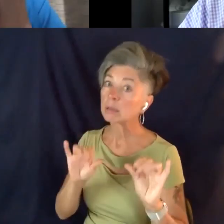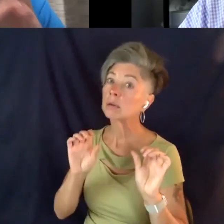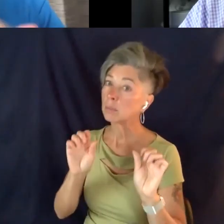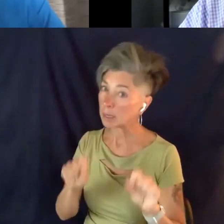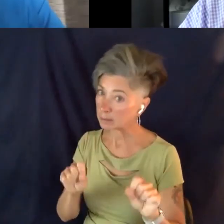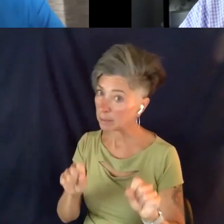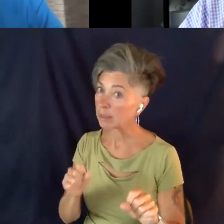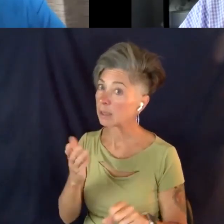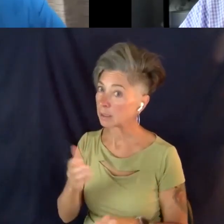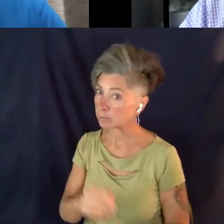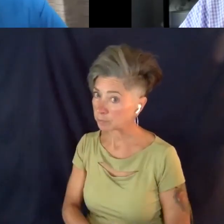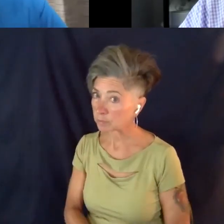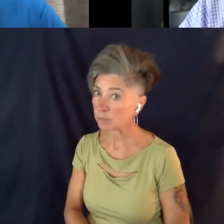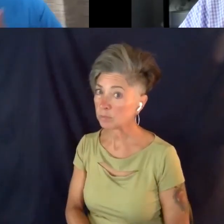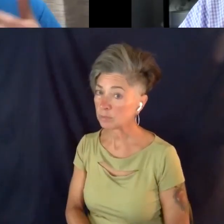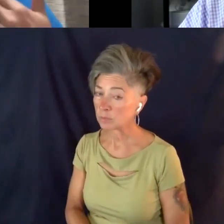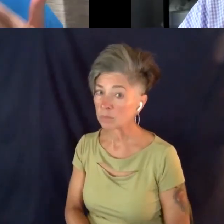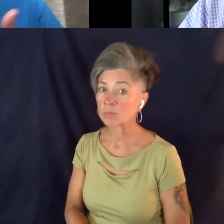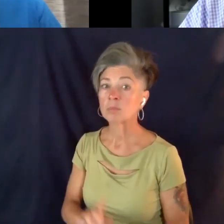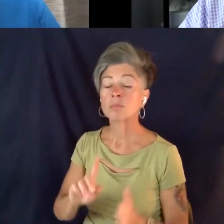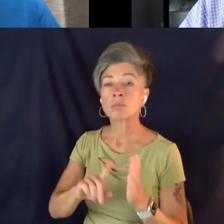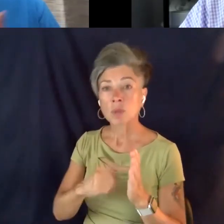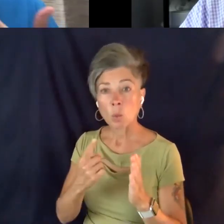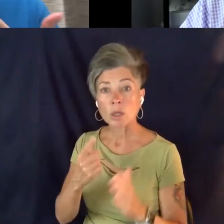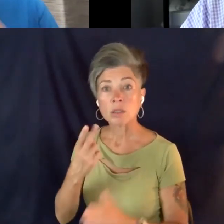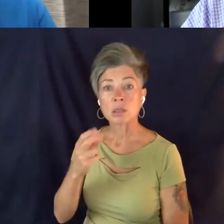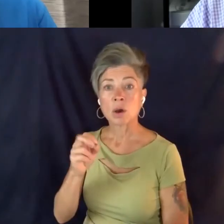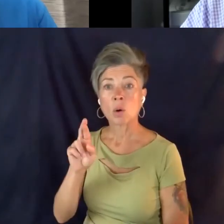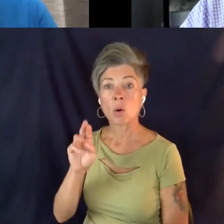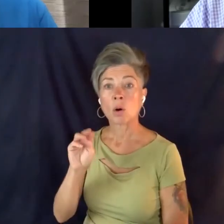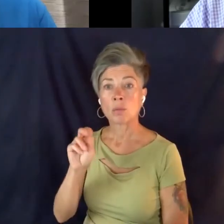Once we get the hormones on board, there can be some effects